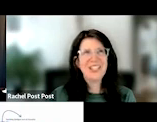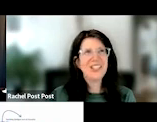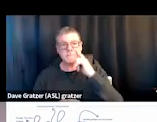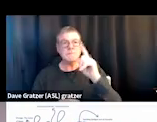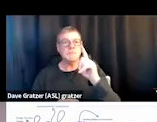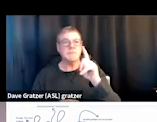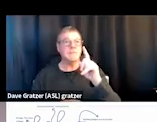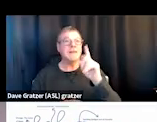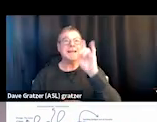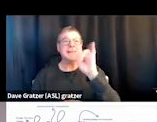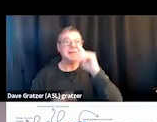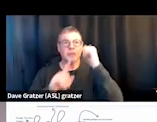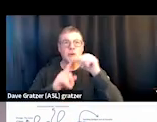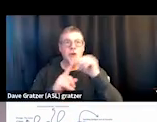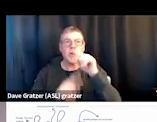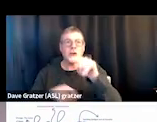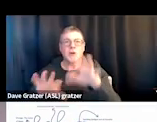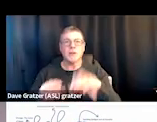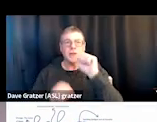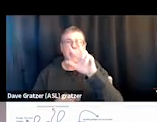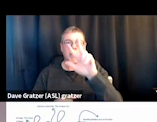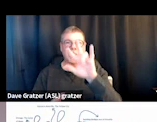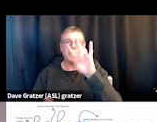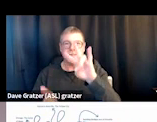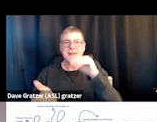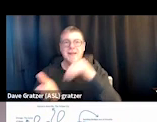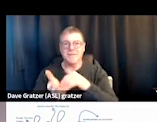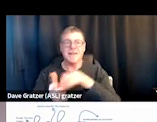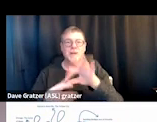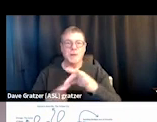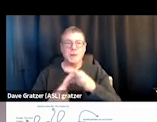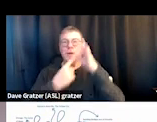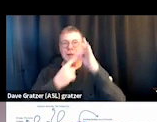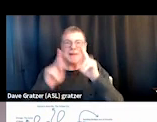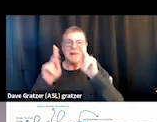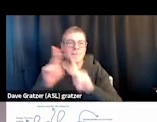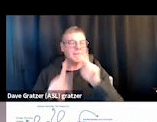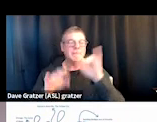I didn't recall you served 37,000 unique individuals, that's incredible.